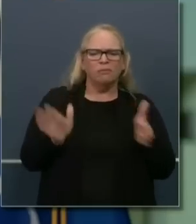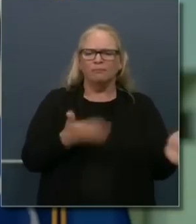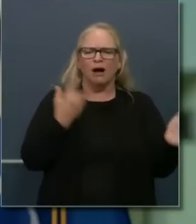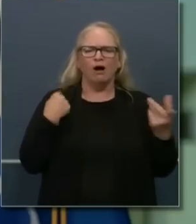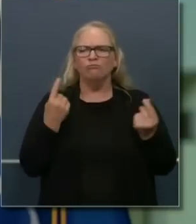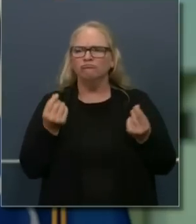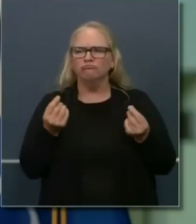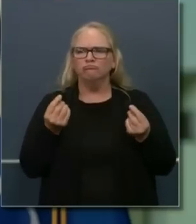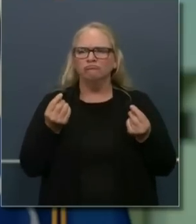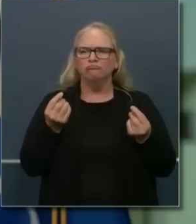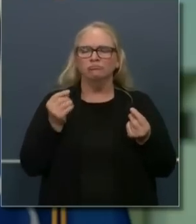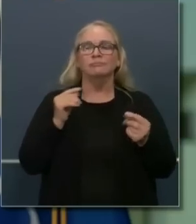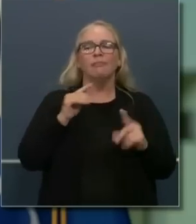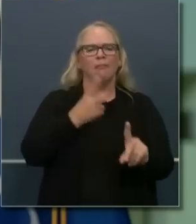SPECIFICALLY YOU ASKED ABOUT